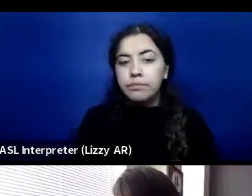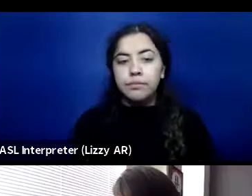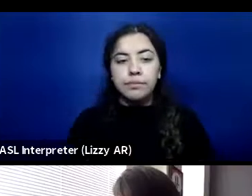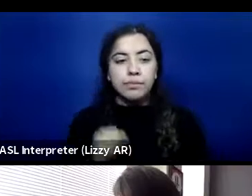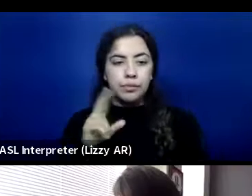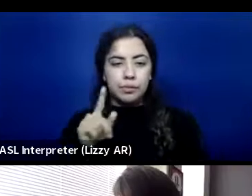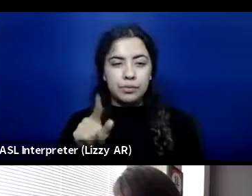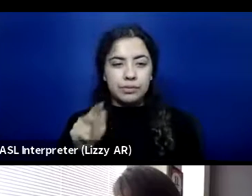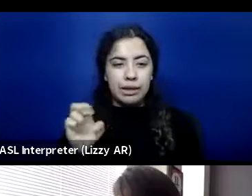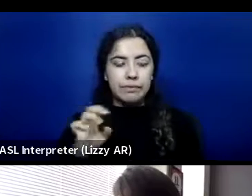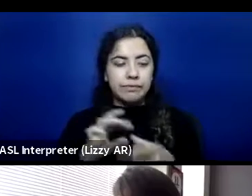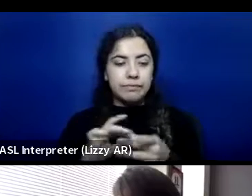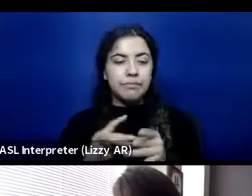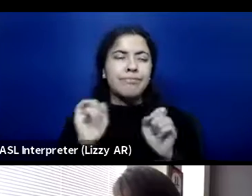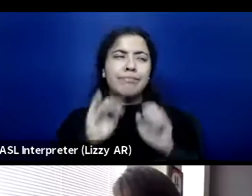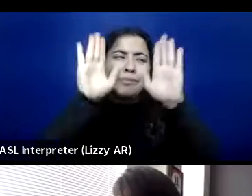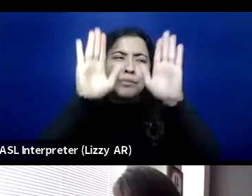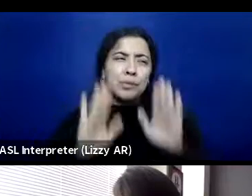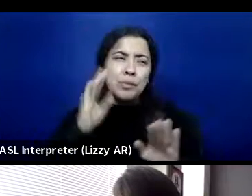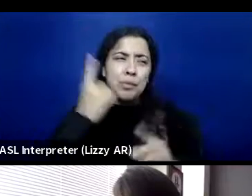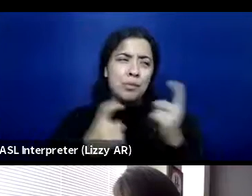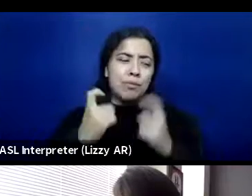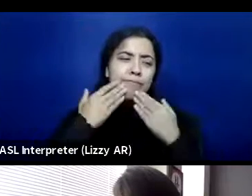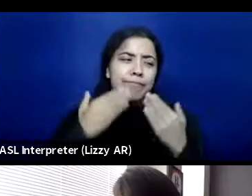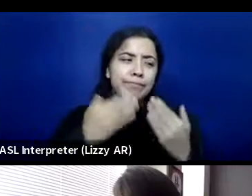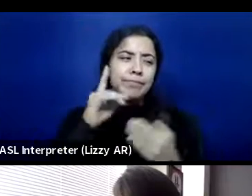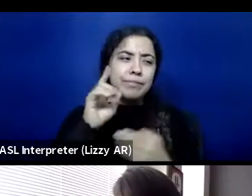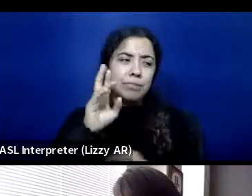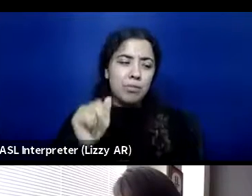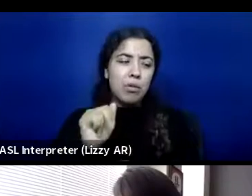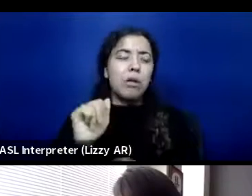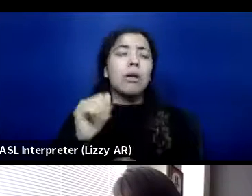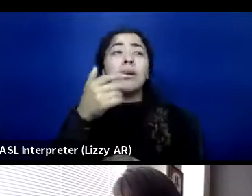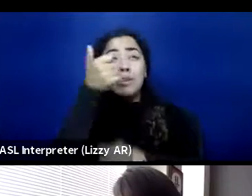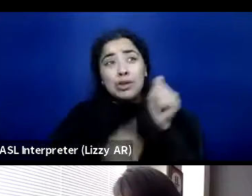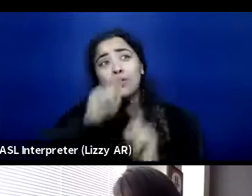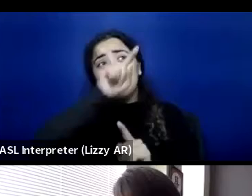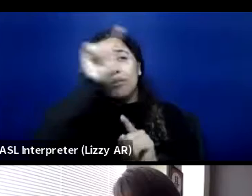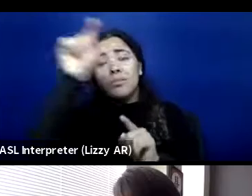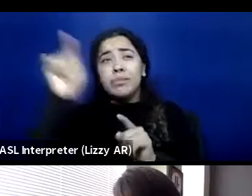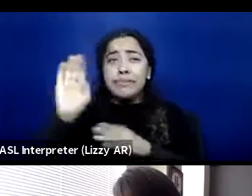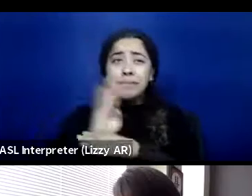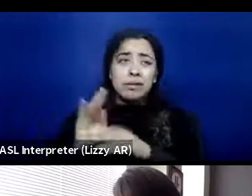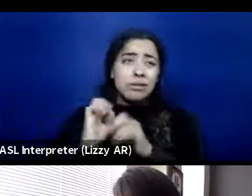every corporation will resonate with these challenges. We have competing priorities